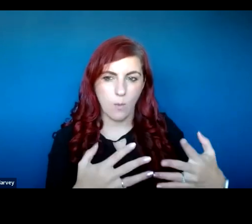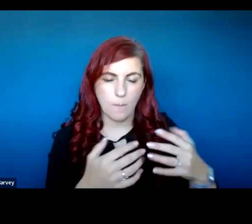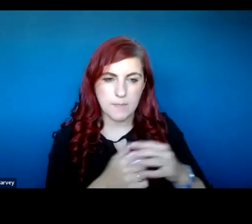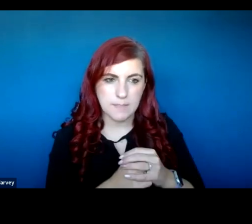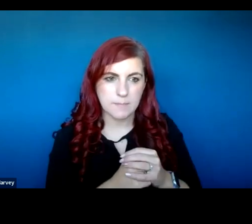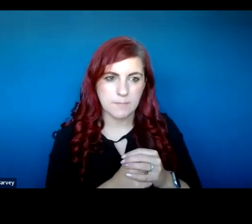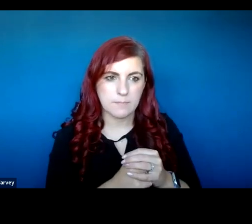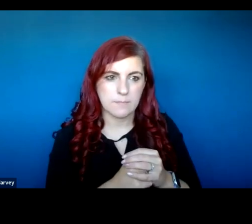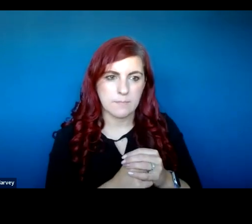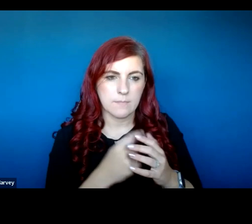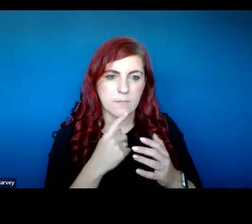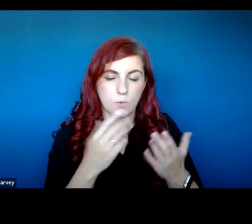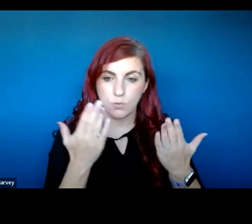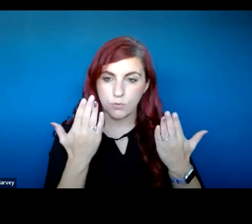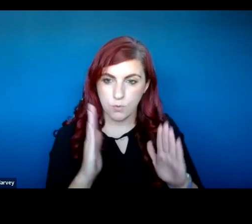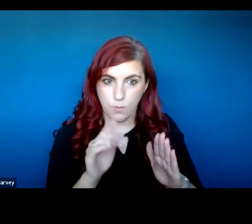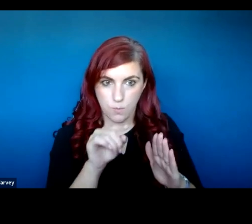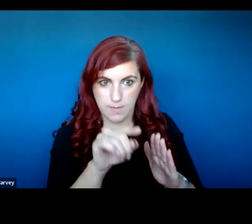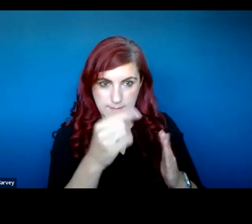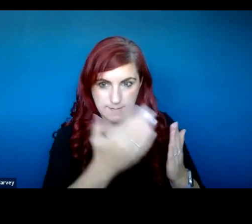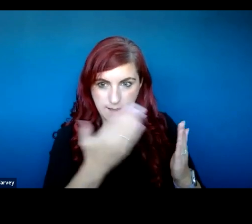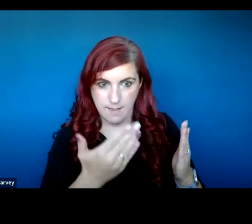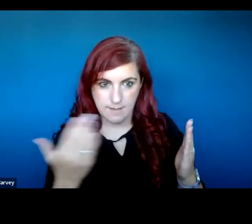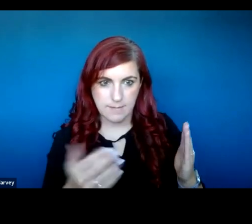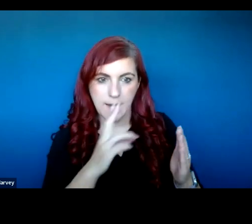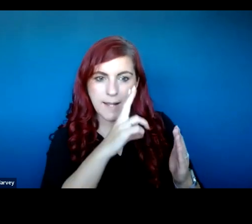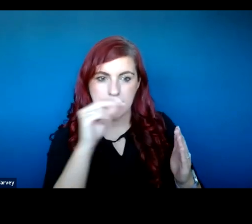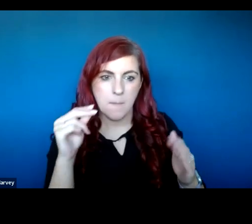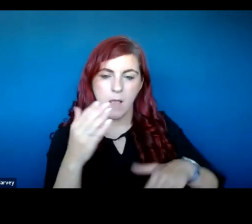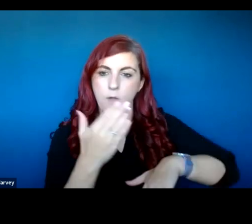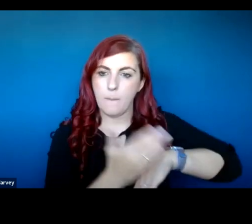So we've just shown on this slide an example of employment outcomes and